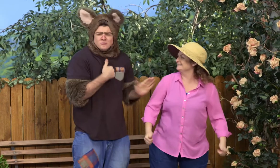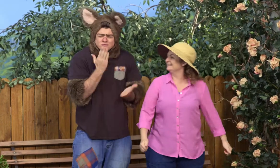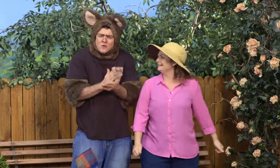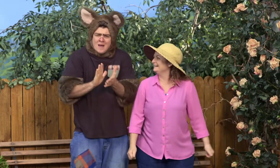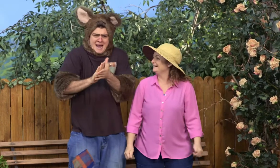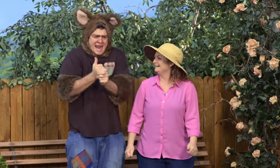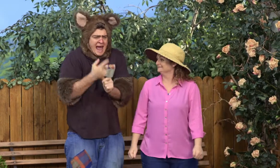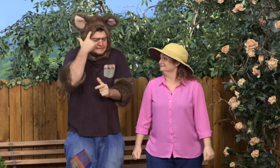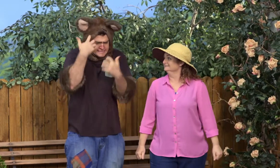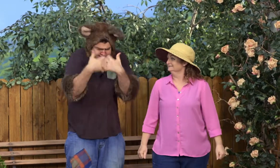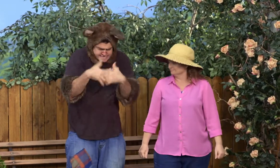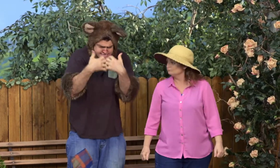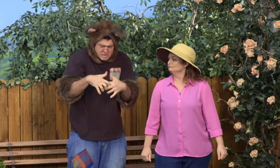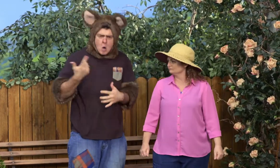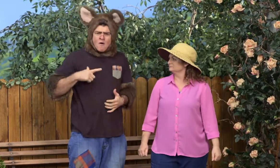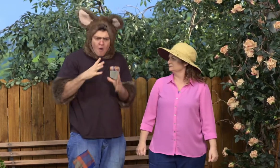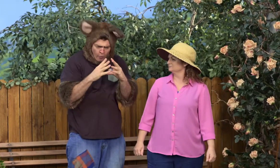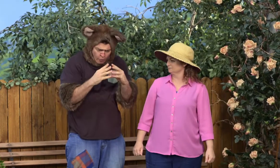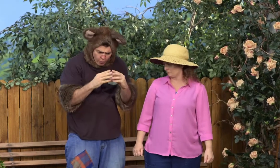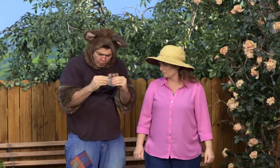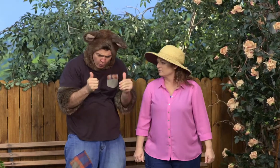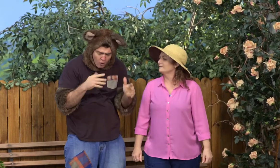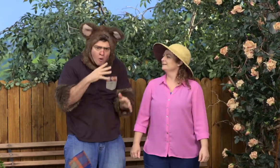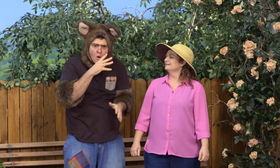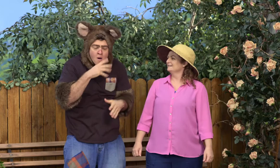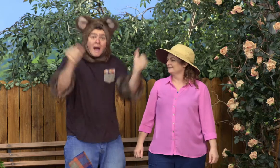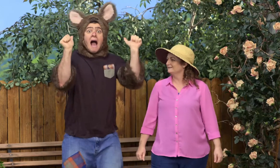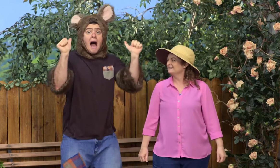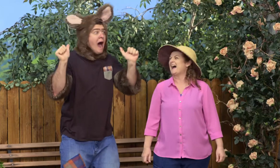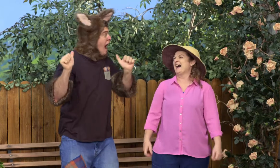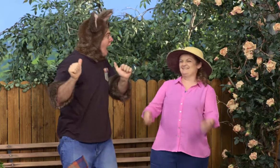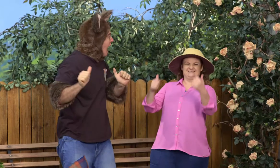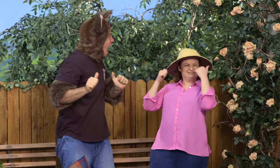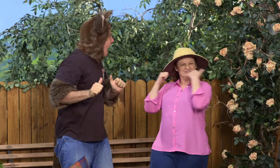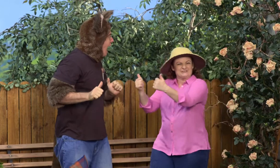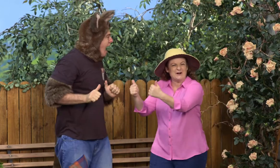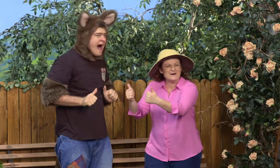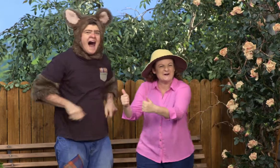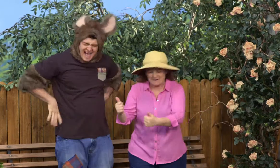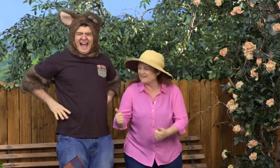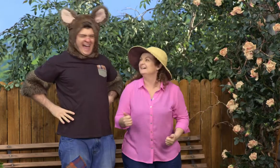Oh, Sally, I'm so glad we solved the mystery of the melting ice. Oh, yes, that was good.